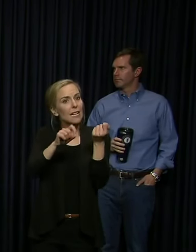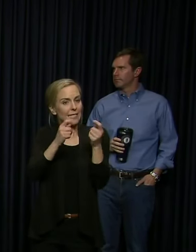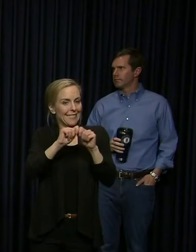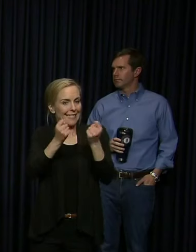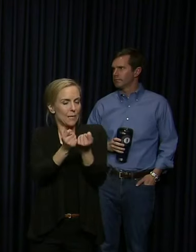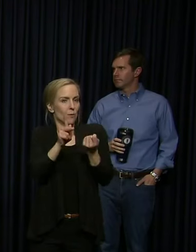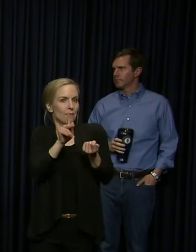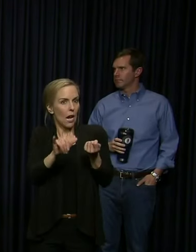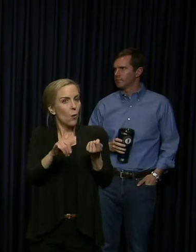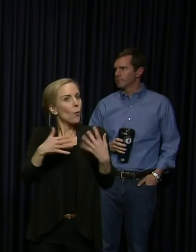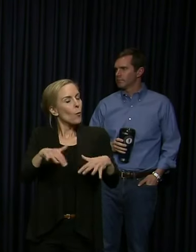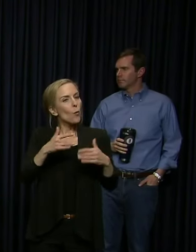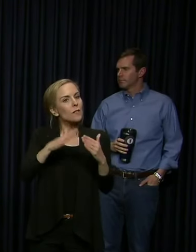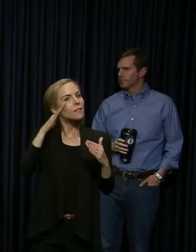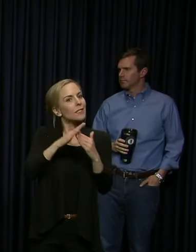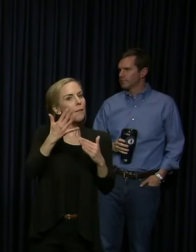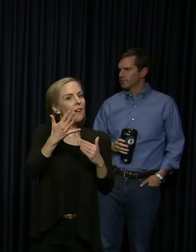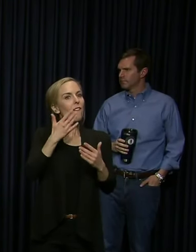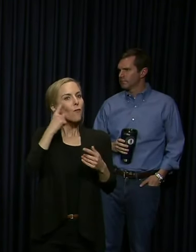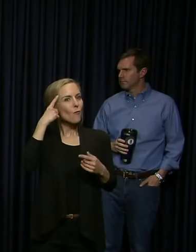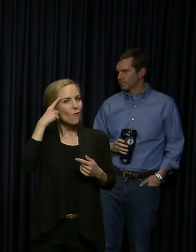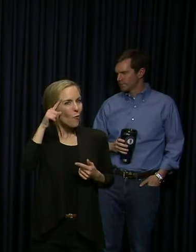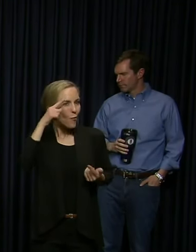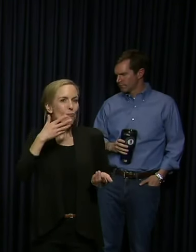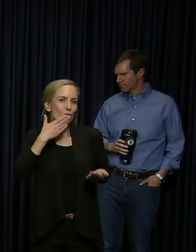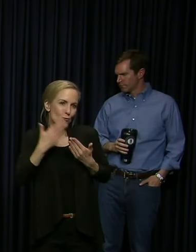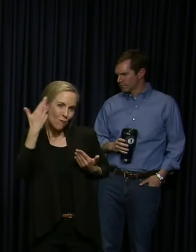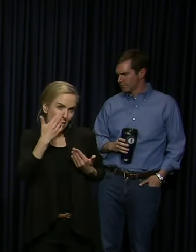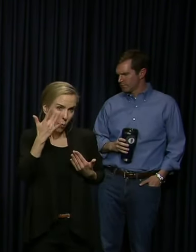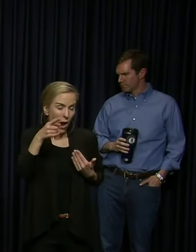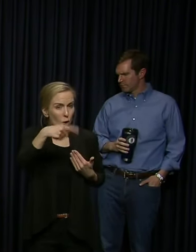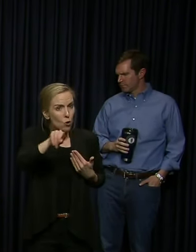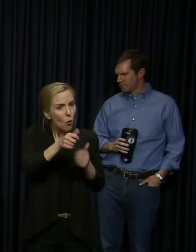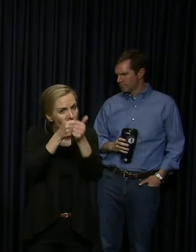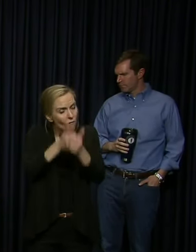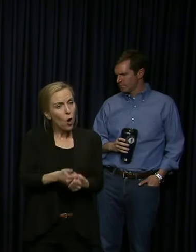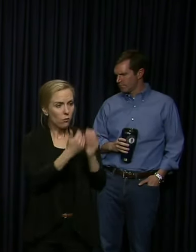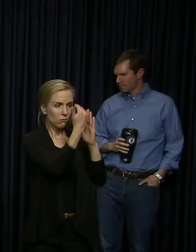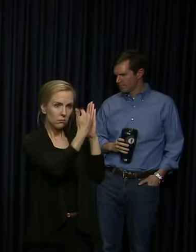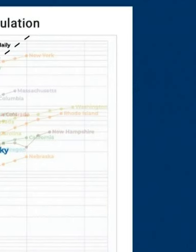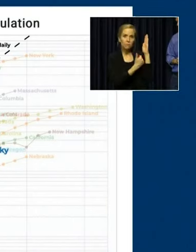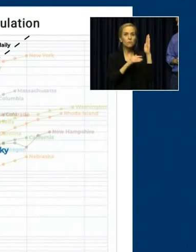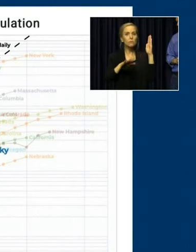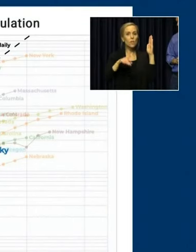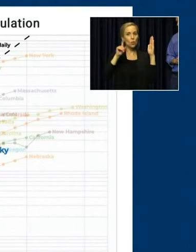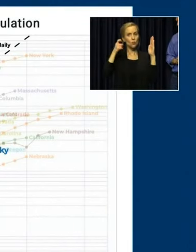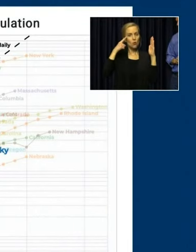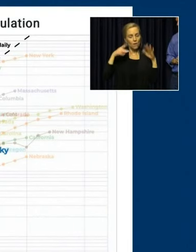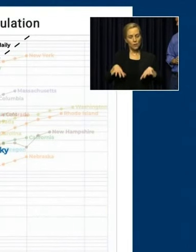MANUFACTURING SIDE IN ANY WAY